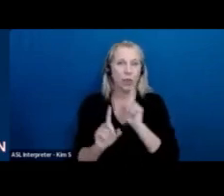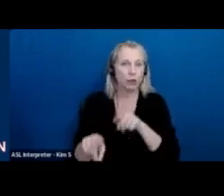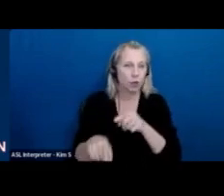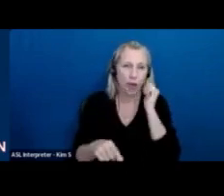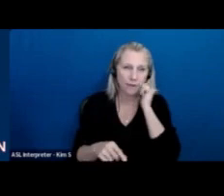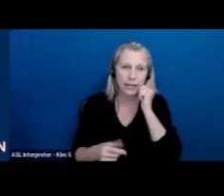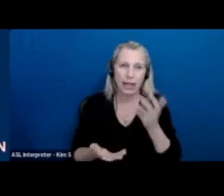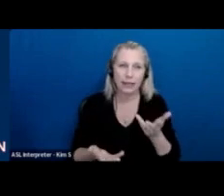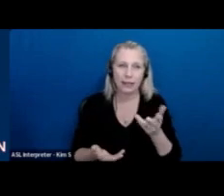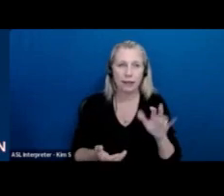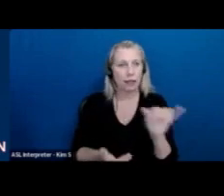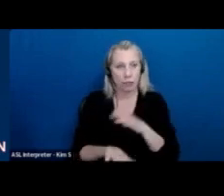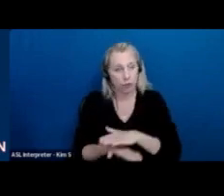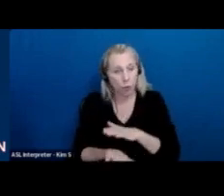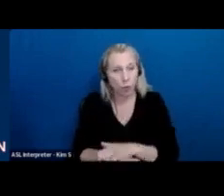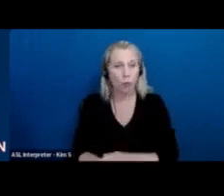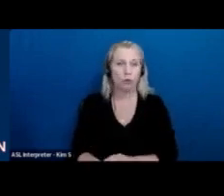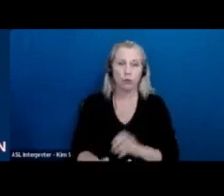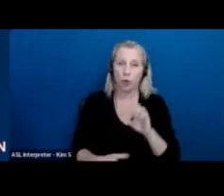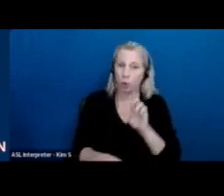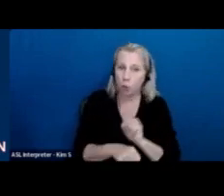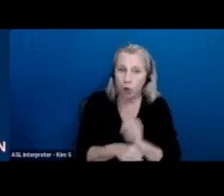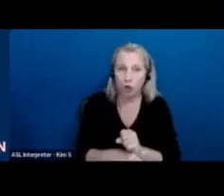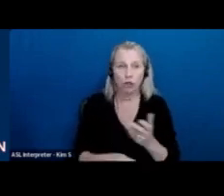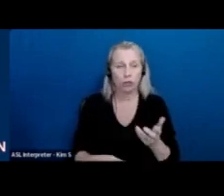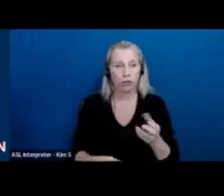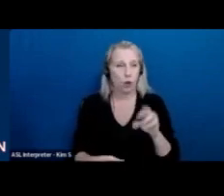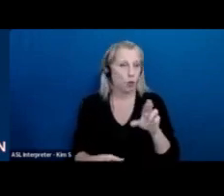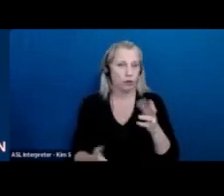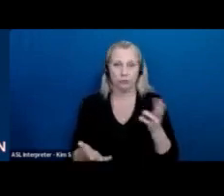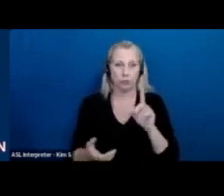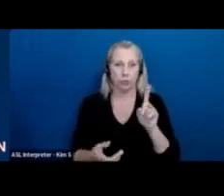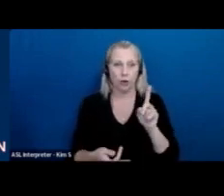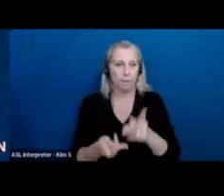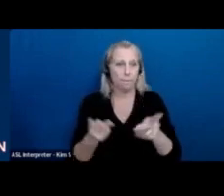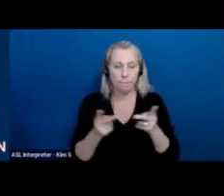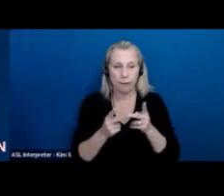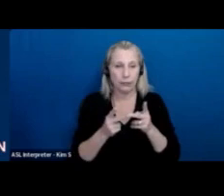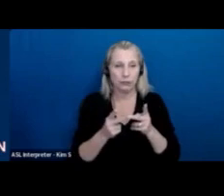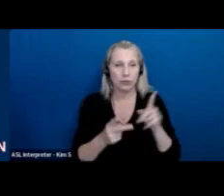day, like school, or work, or places of worship. We need to